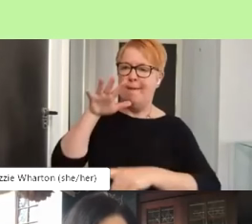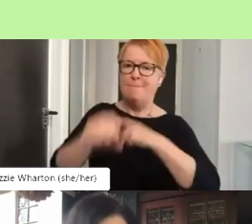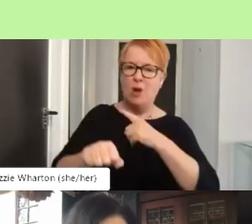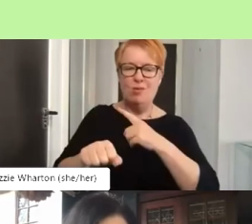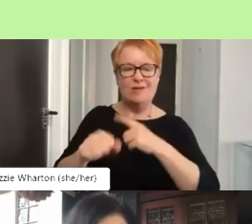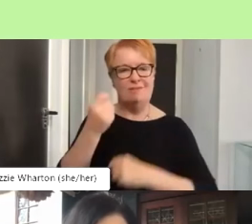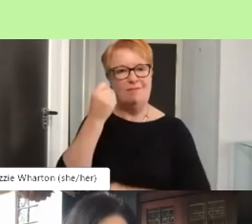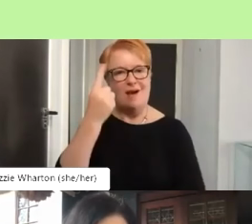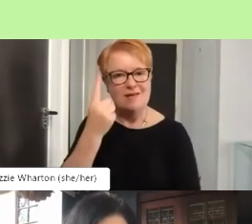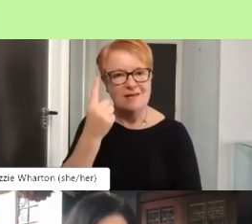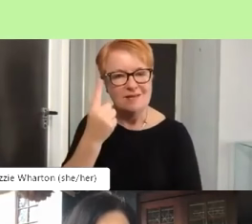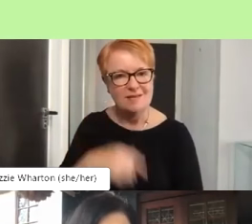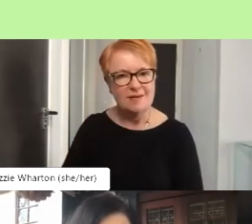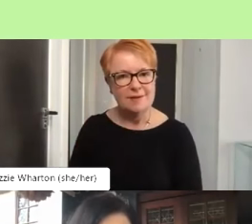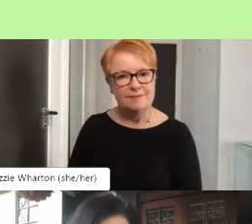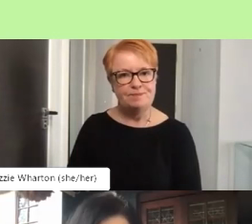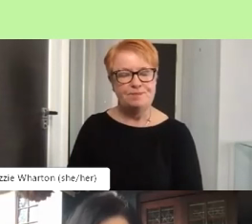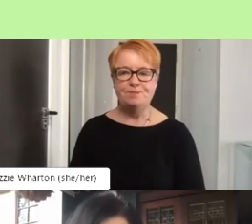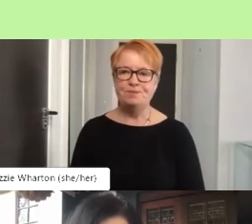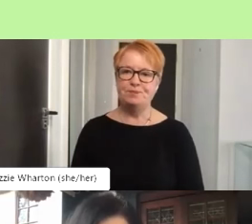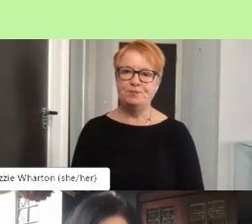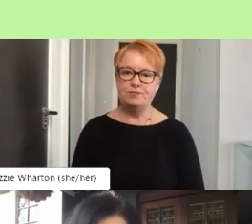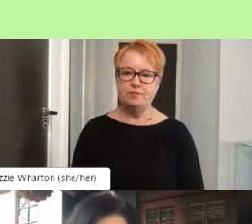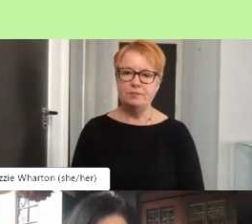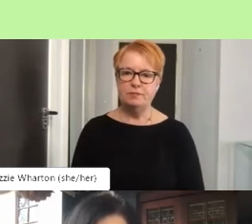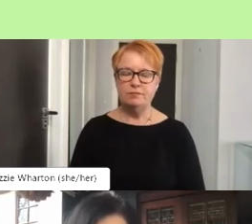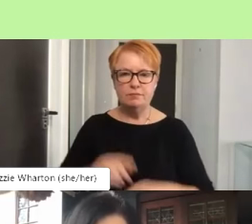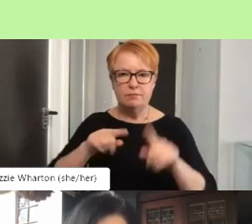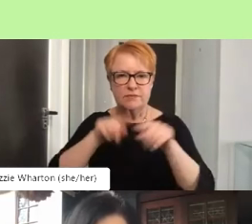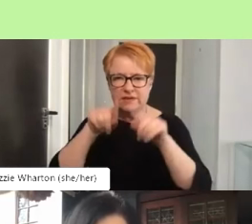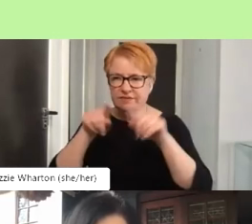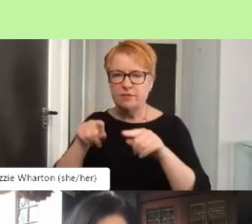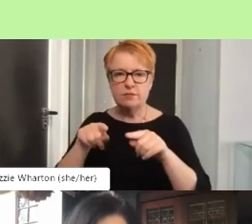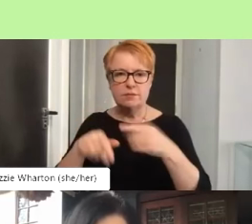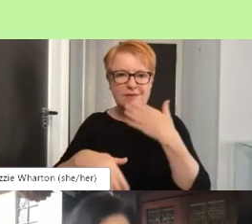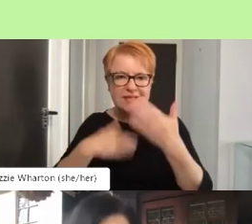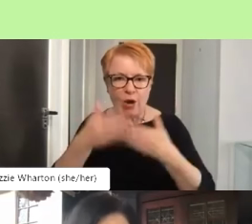As the footage unspools complex threads of narrative, it reveals methodologies used to